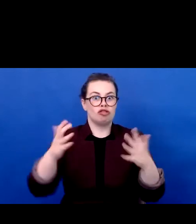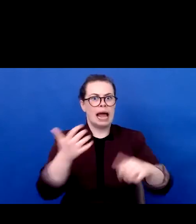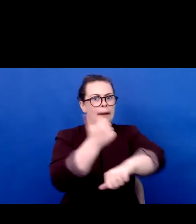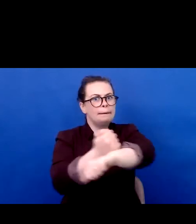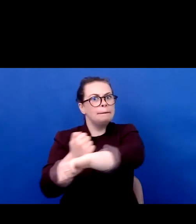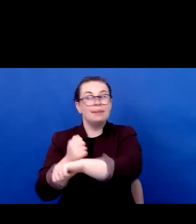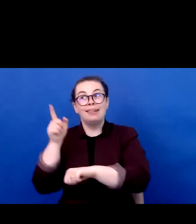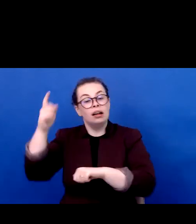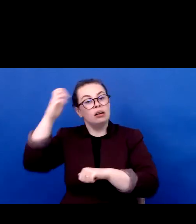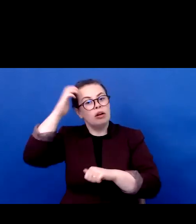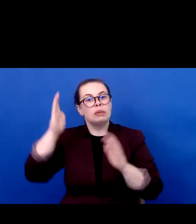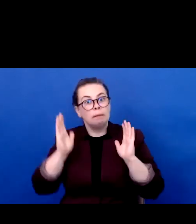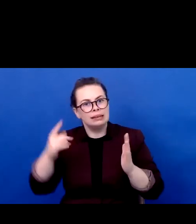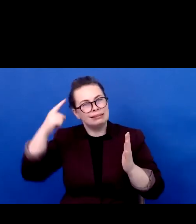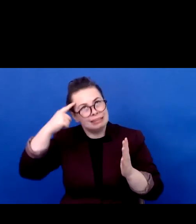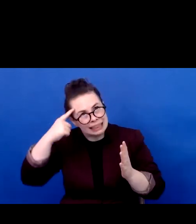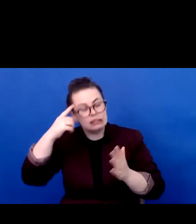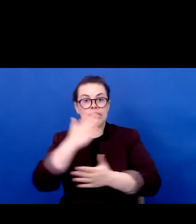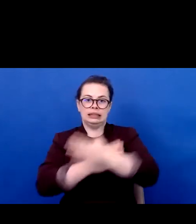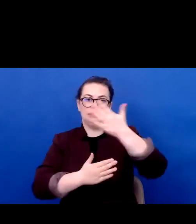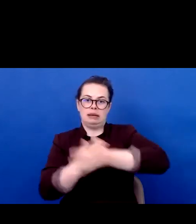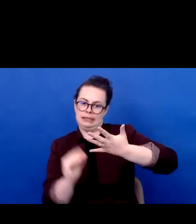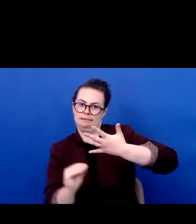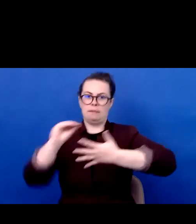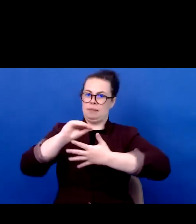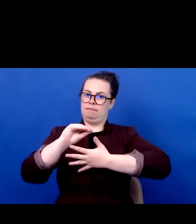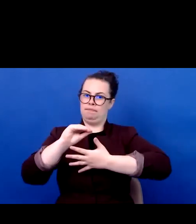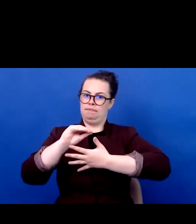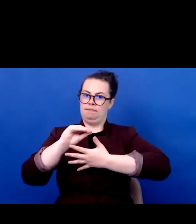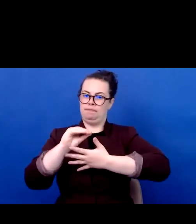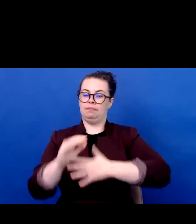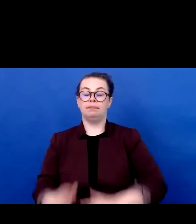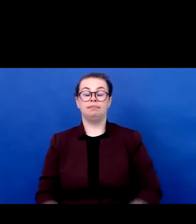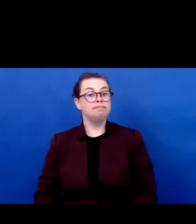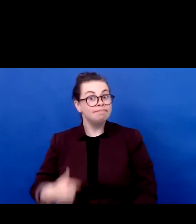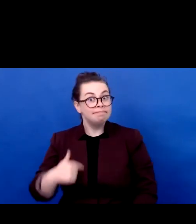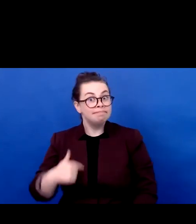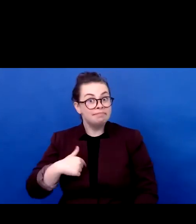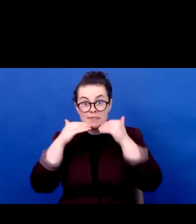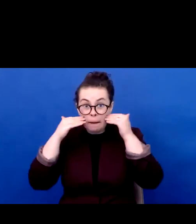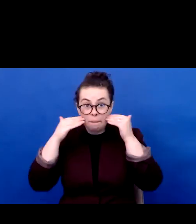so i'm happy to continue this discussion and to give you more information um in the session later